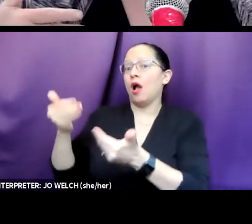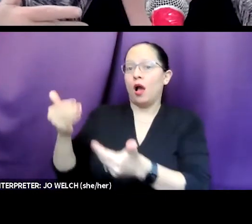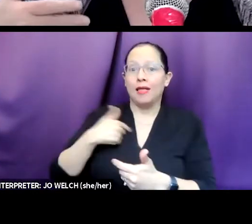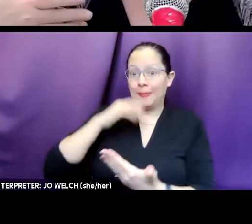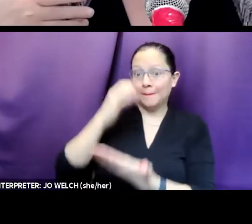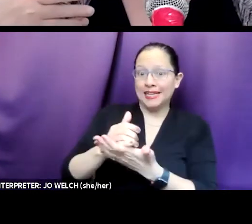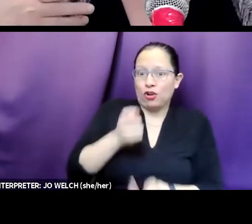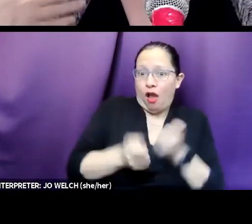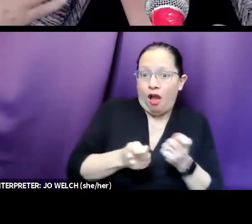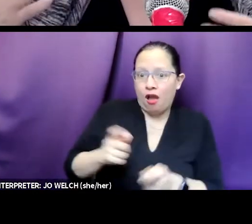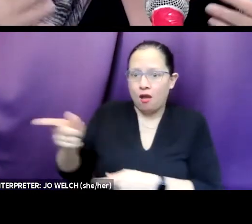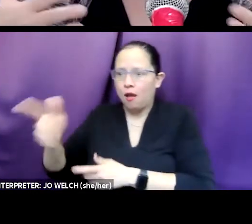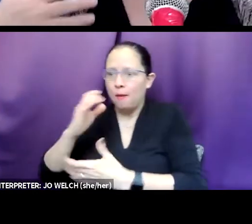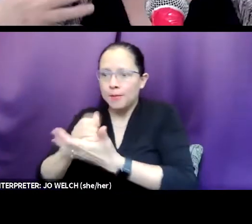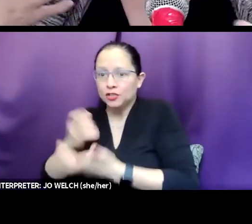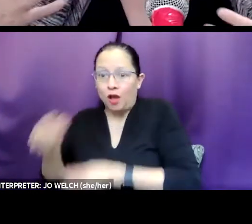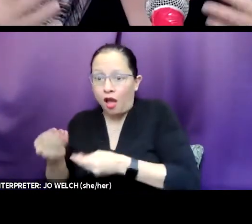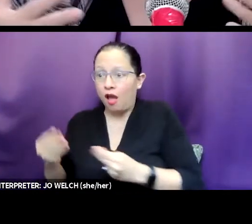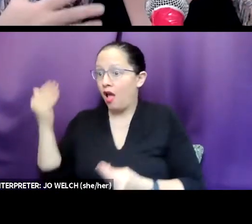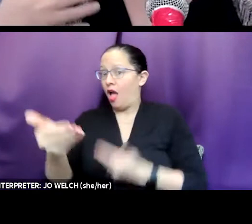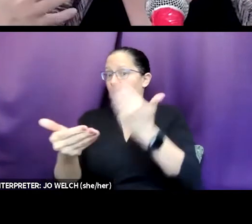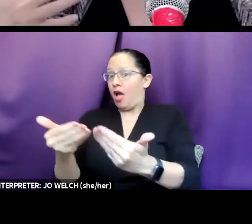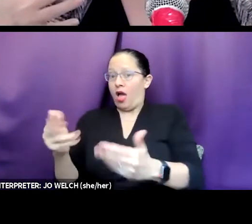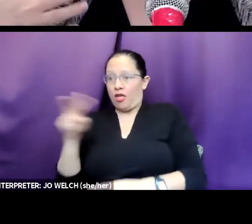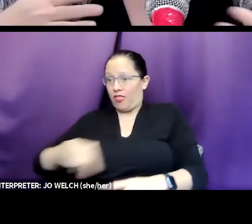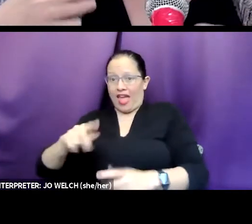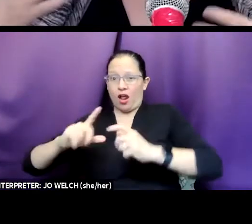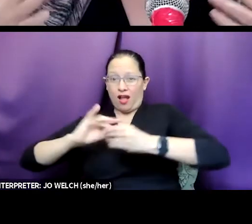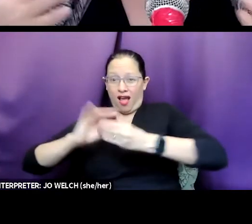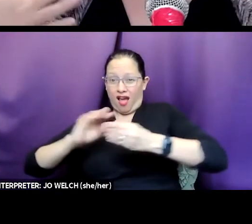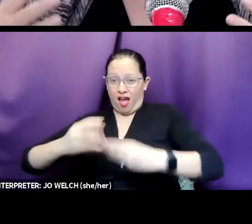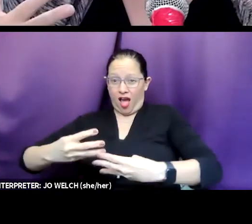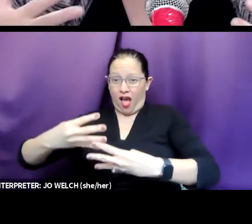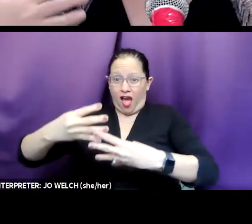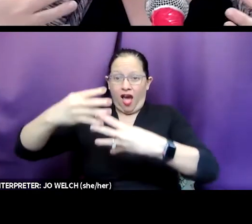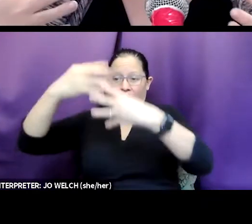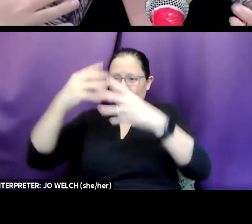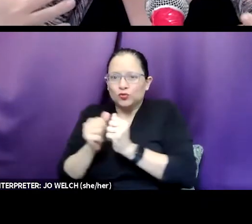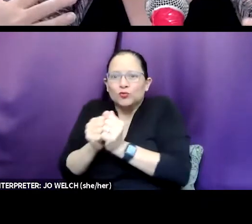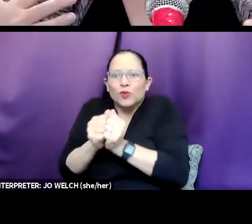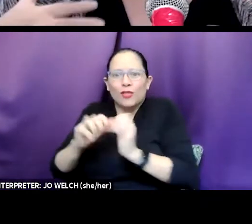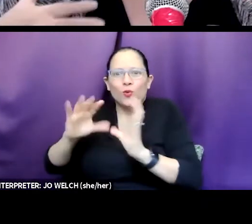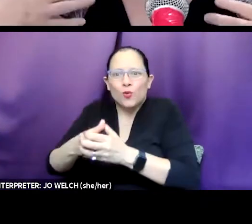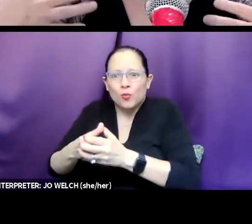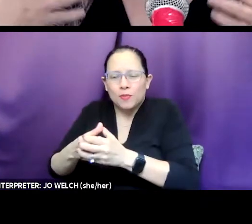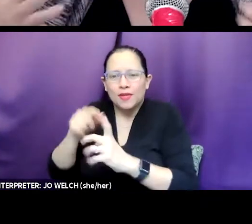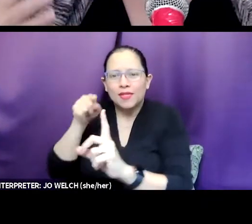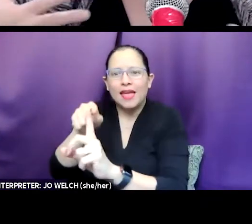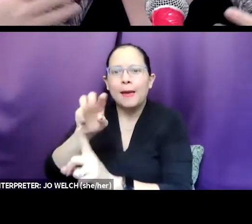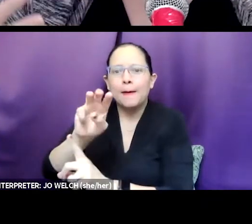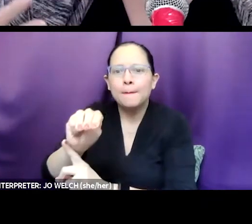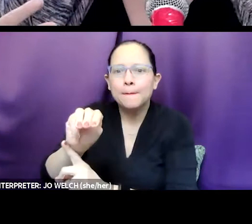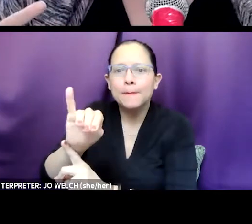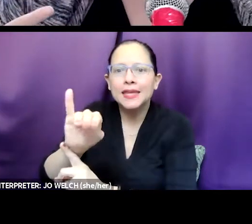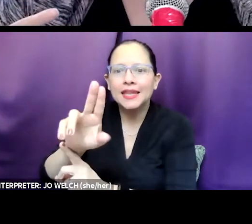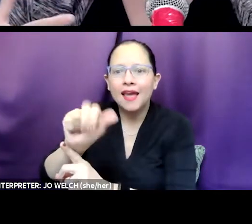So they're all talking and kind of CO editing and co constructing the missing from the media manipulation campaign.